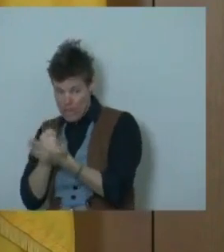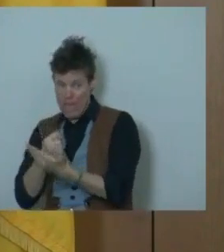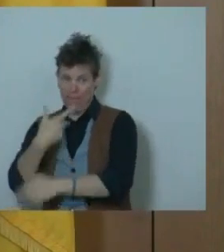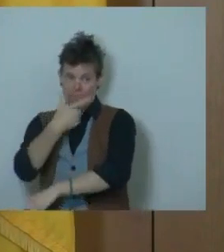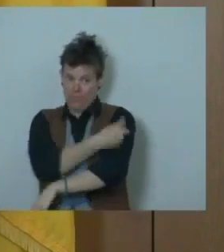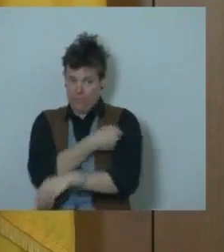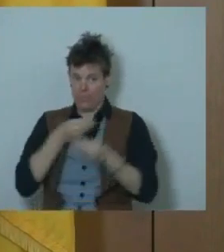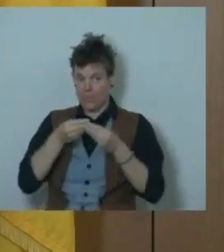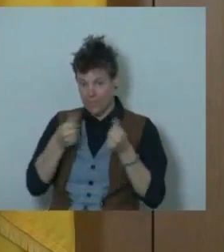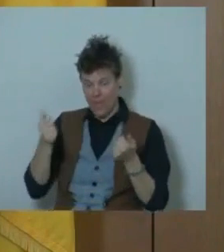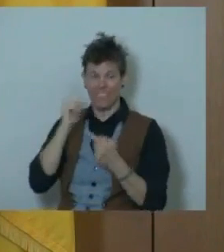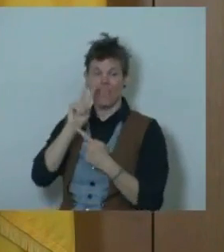I CAN’T ANSWER THAT.